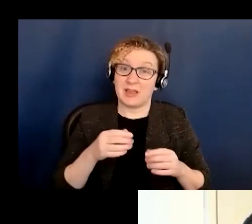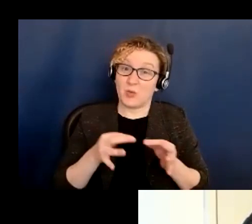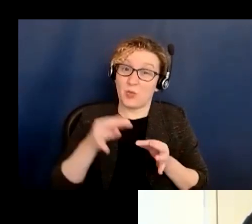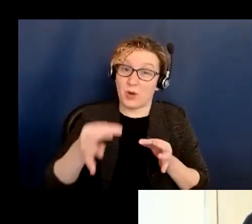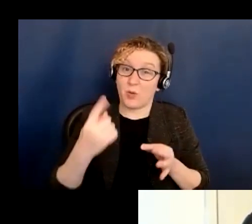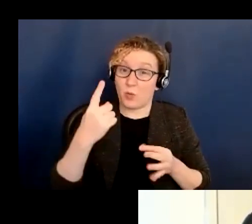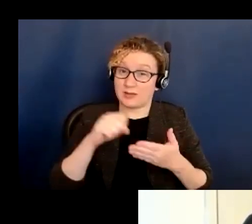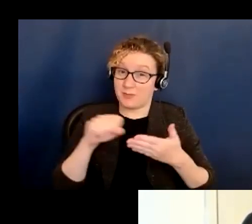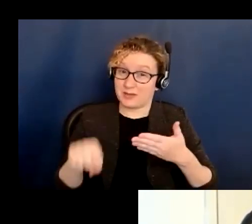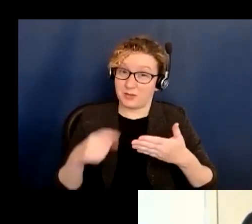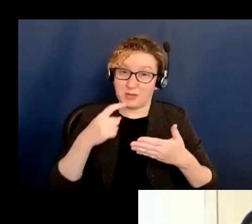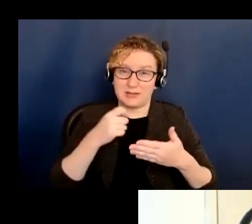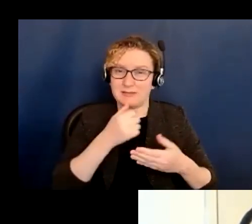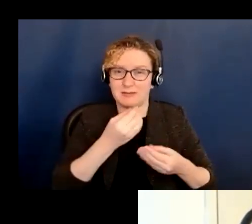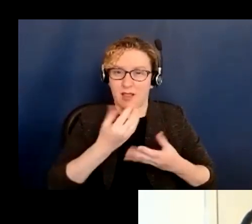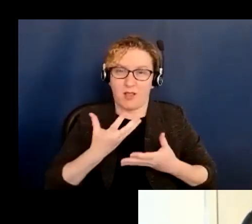his needs were.